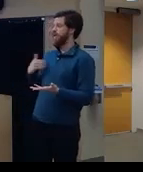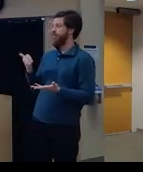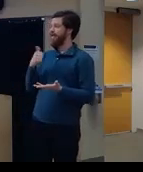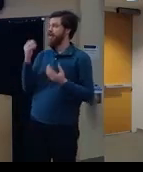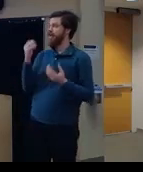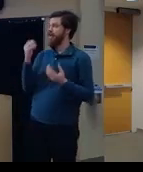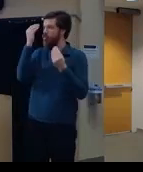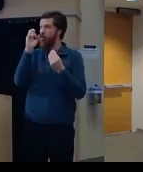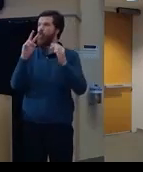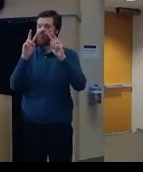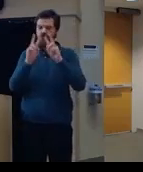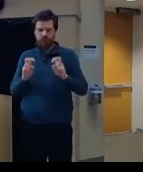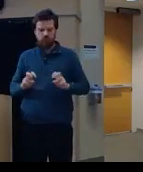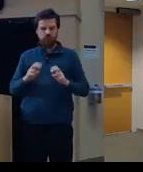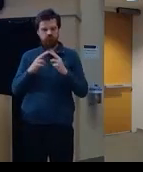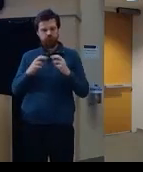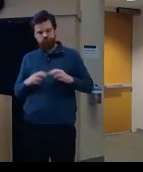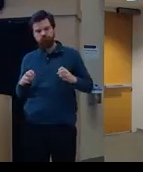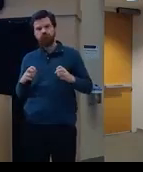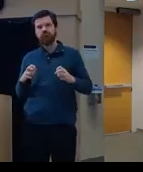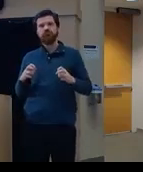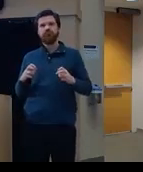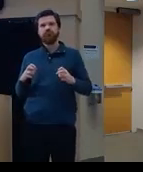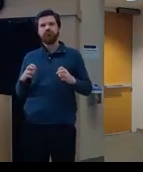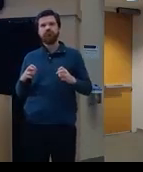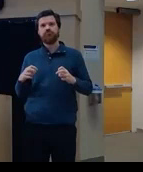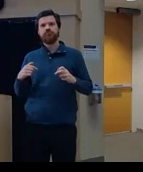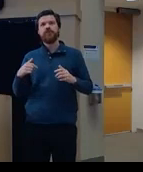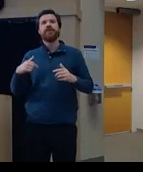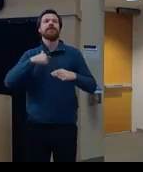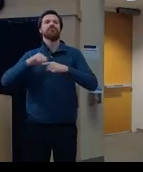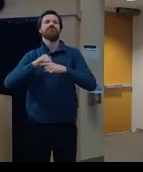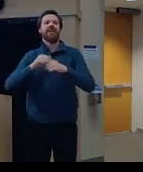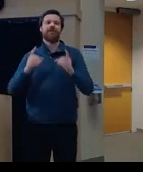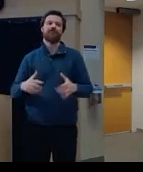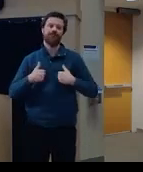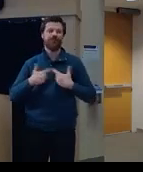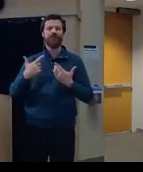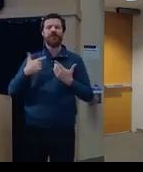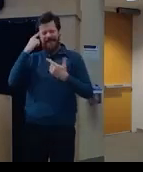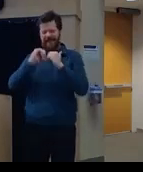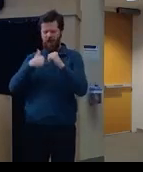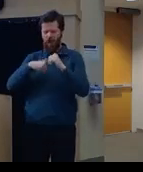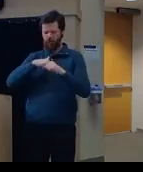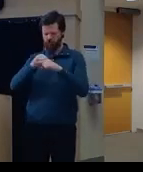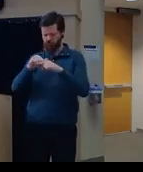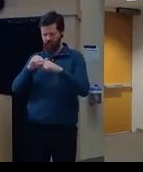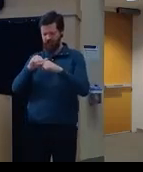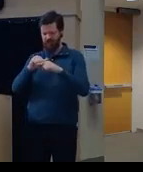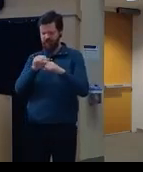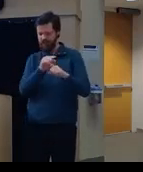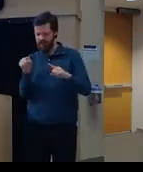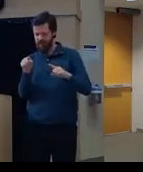Reflections um I'm a I'm a training director so I'm thinking about trainees about how we frame um